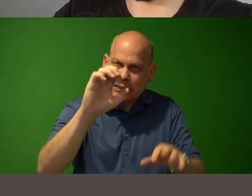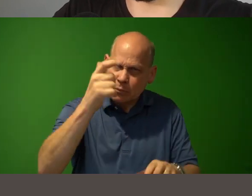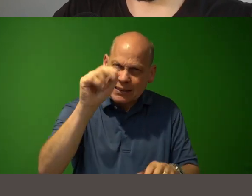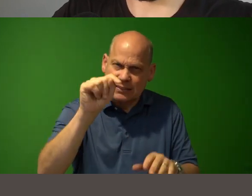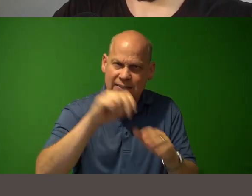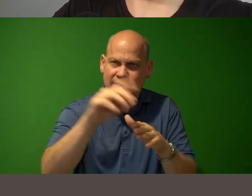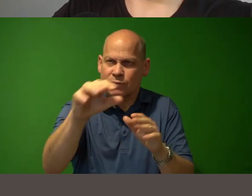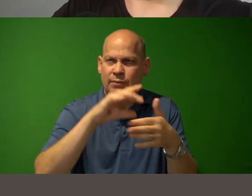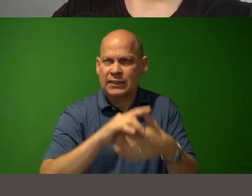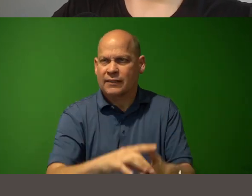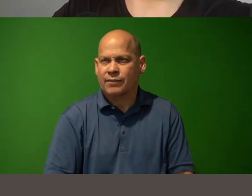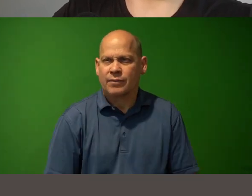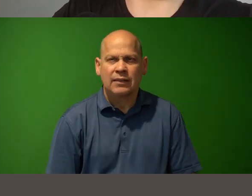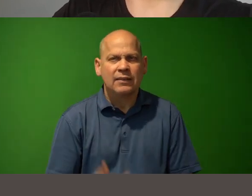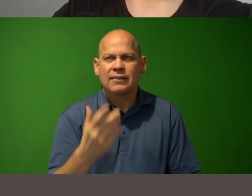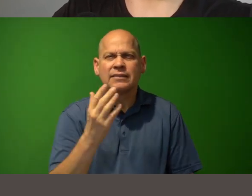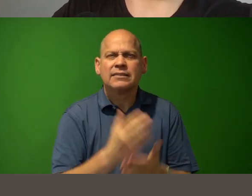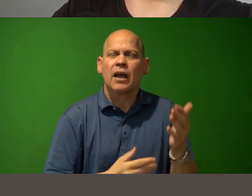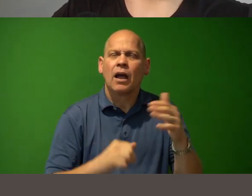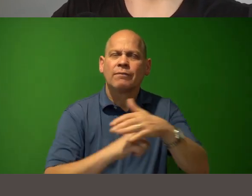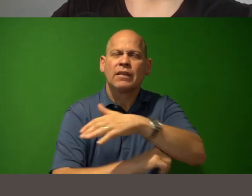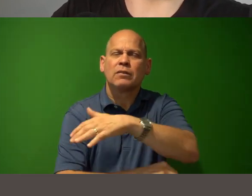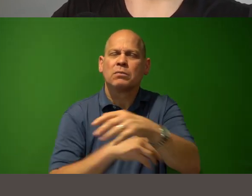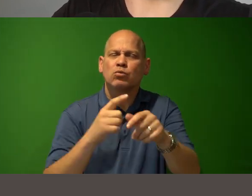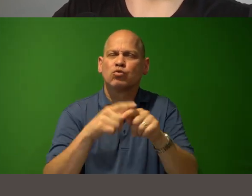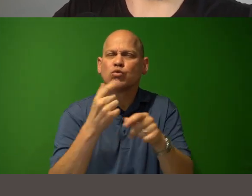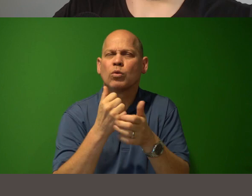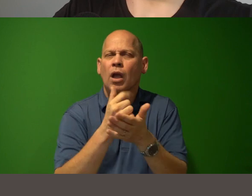And here's a graphic fundamentals to help you along the way with that.